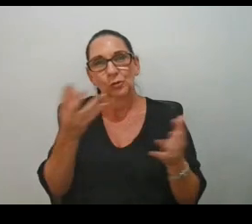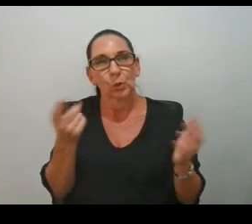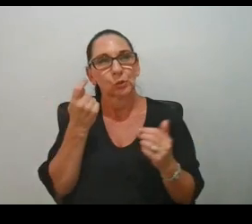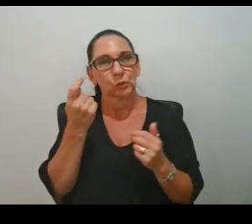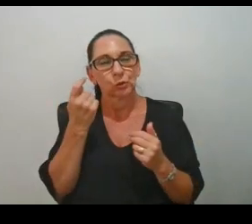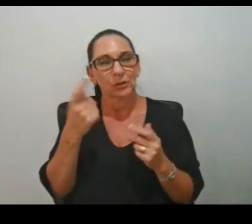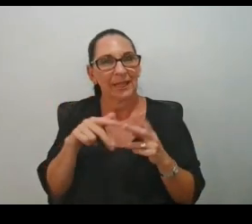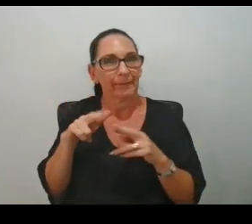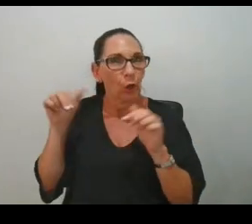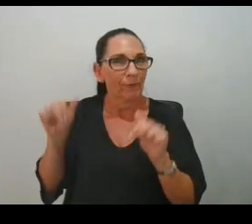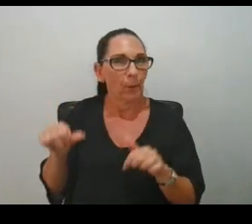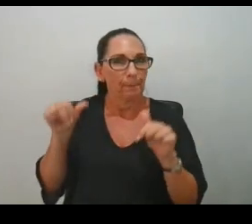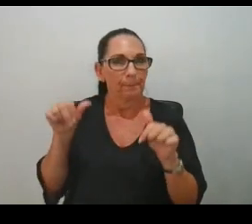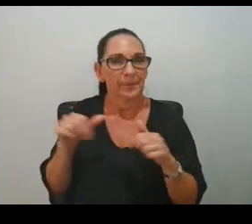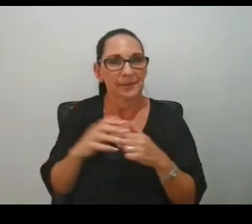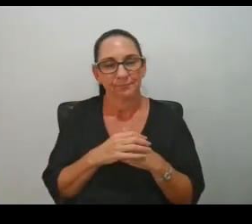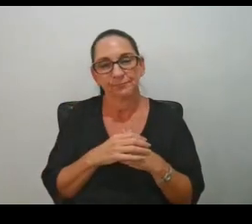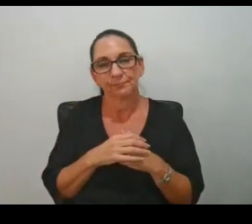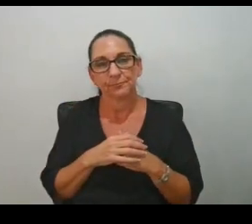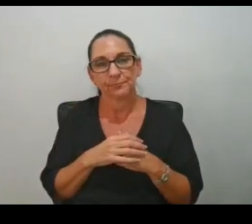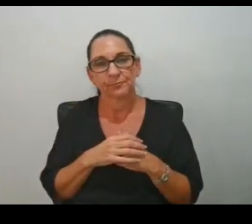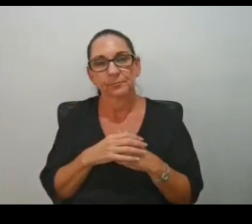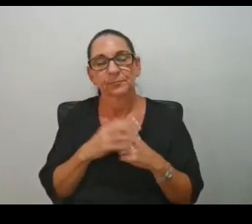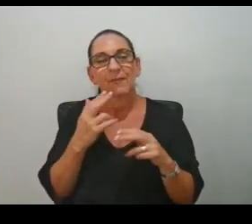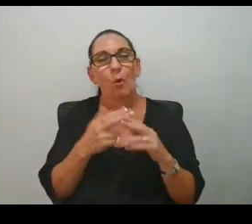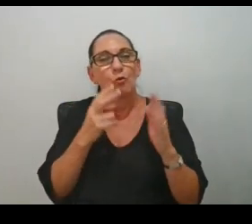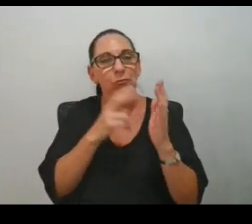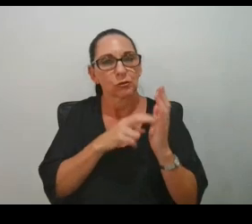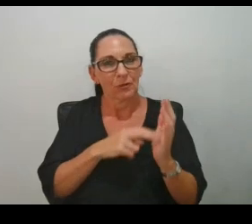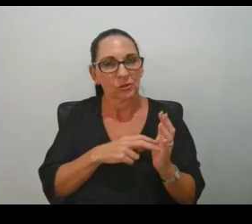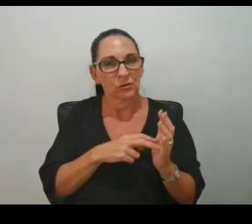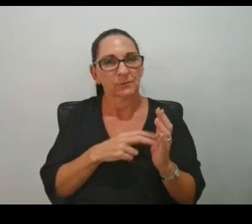and we'll open up registrations as I mentioned earlier we do caption all our webinars and we put